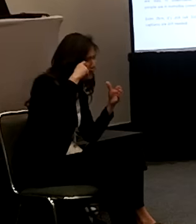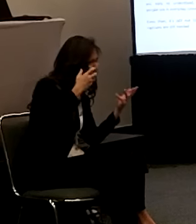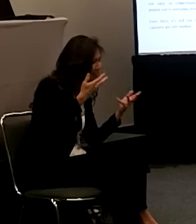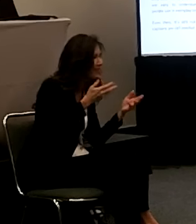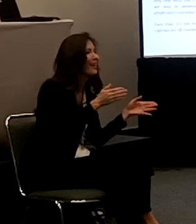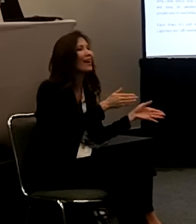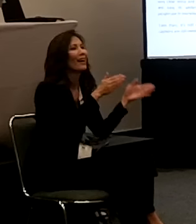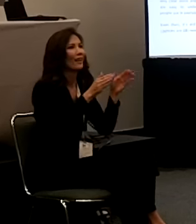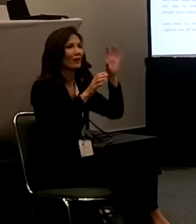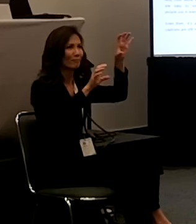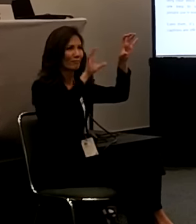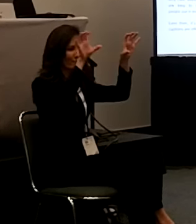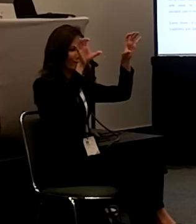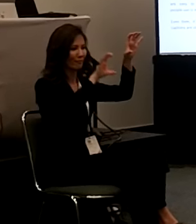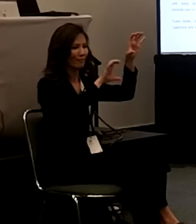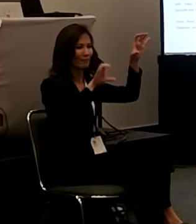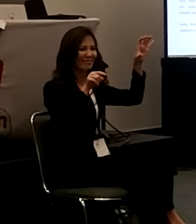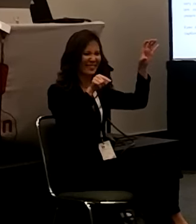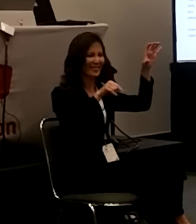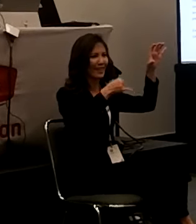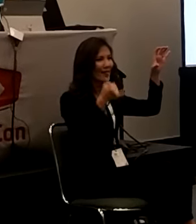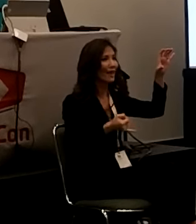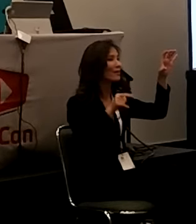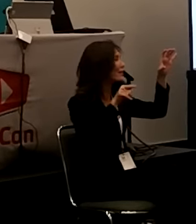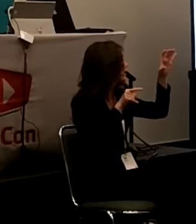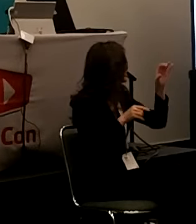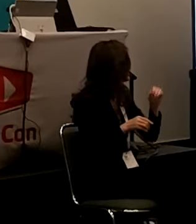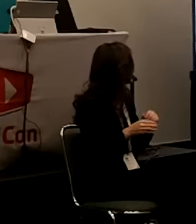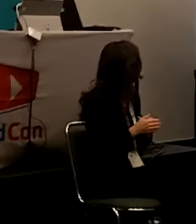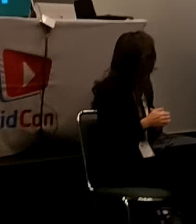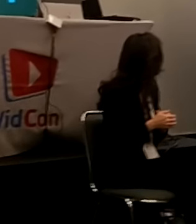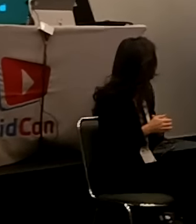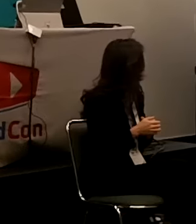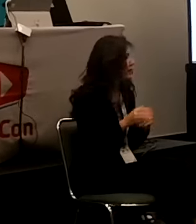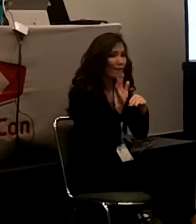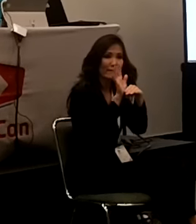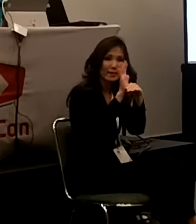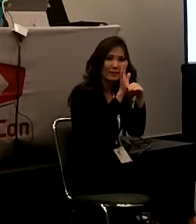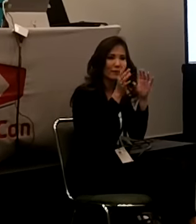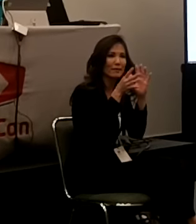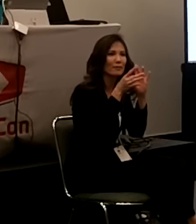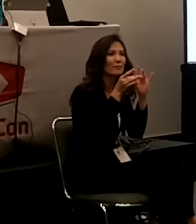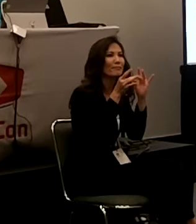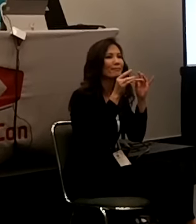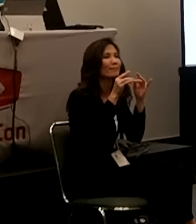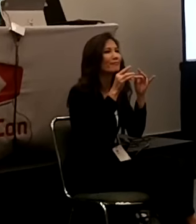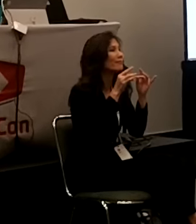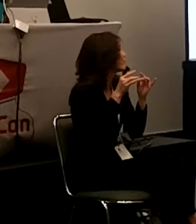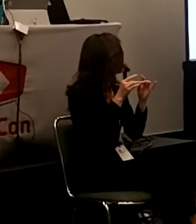And then, the last video of Claire Marshall, this was a video about her making